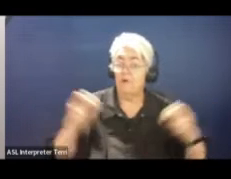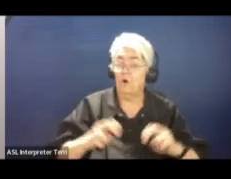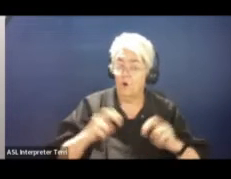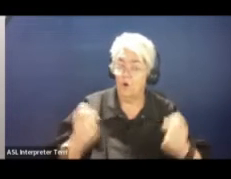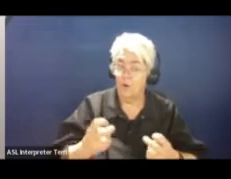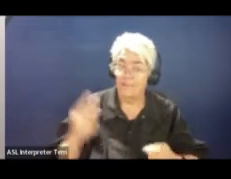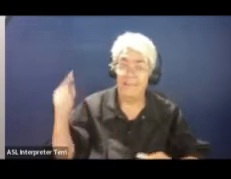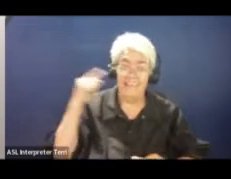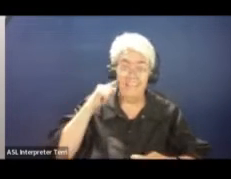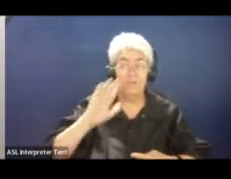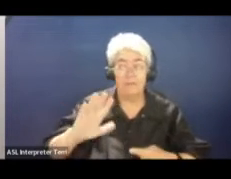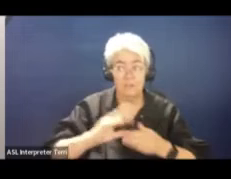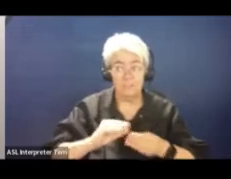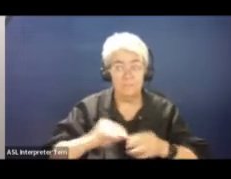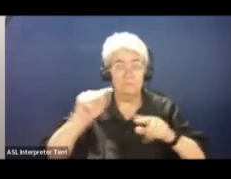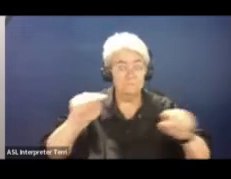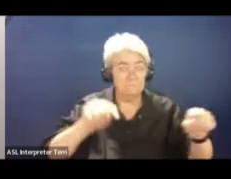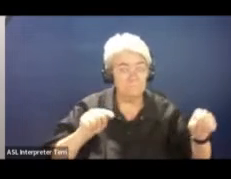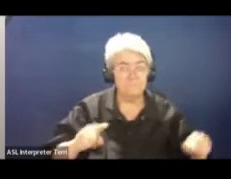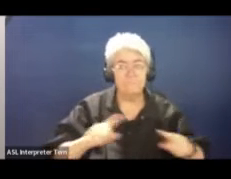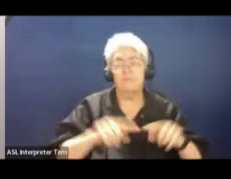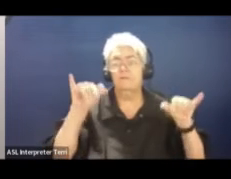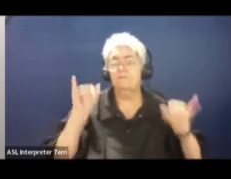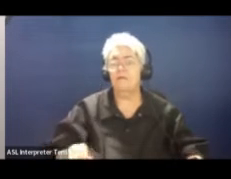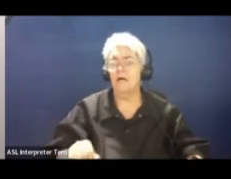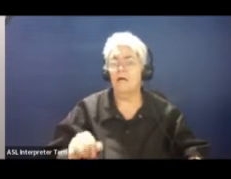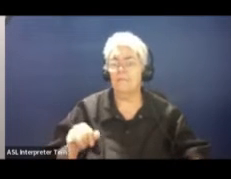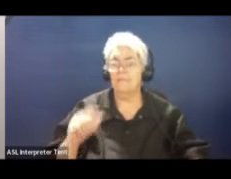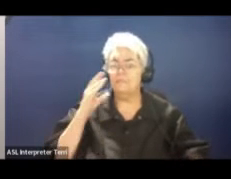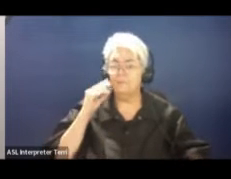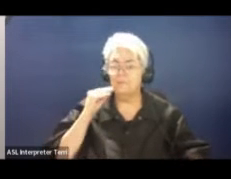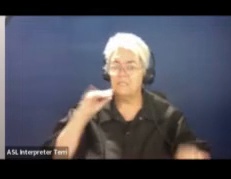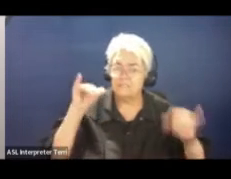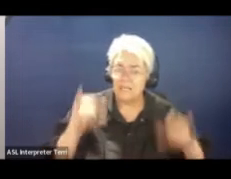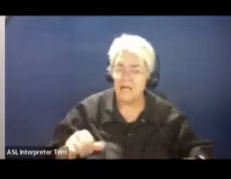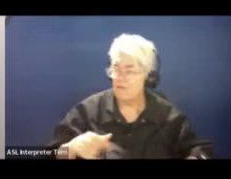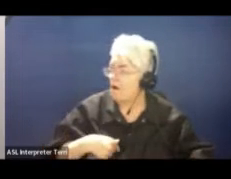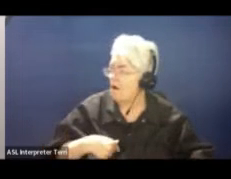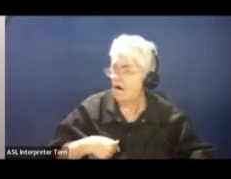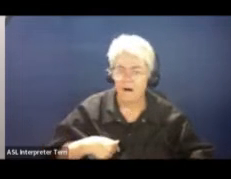experiences with the same exact symptom. And they say, wow, like, I'm not alone. And there's